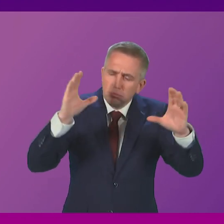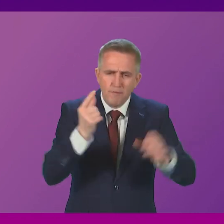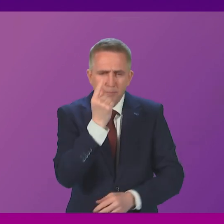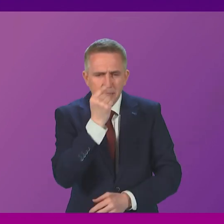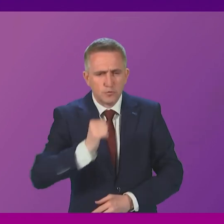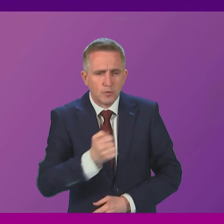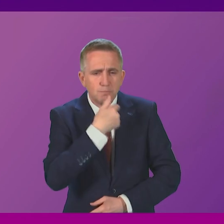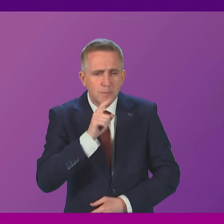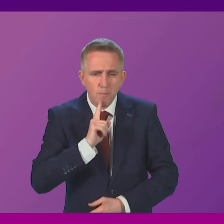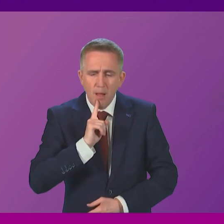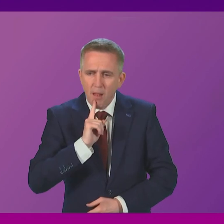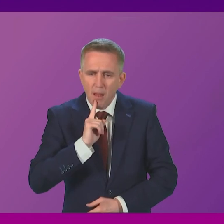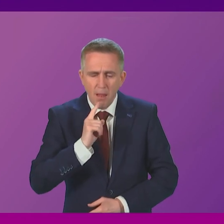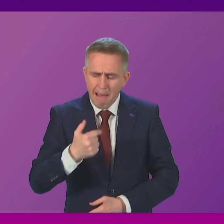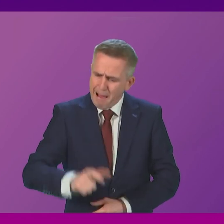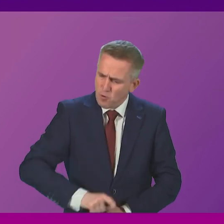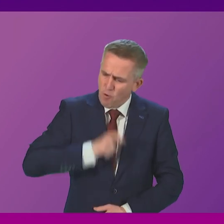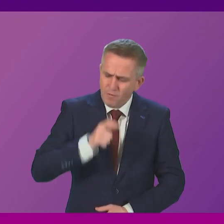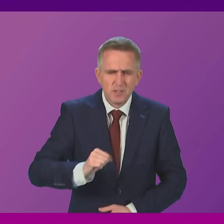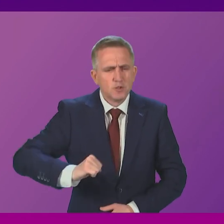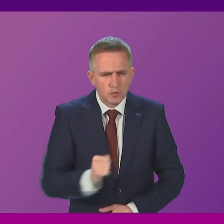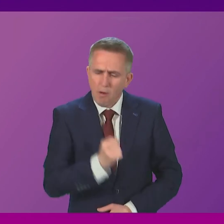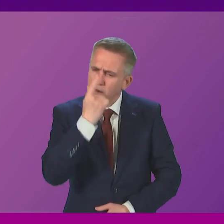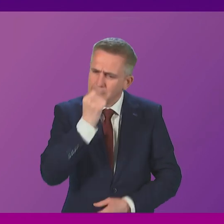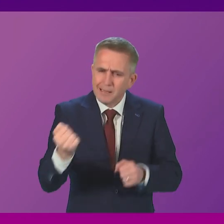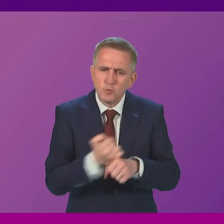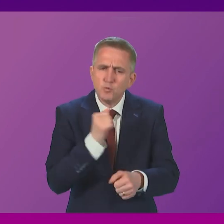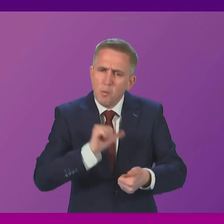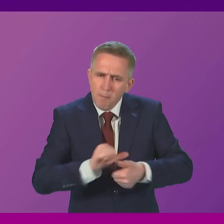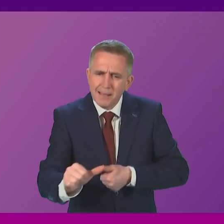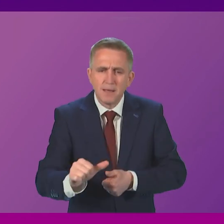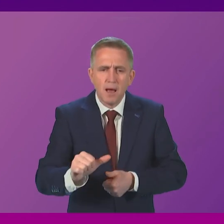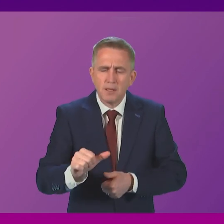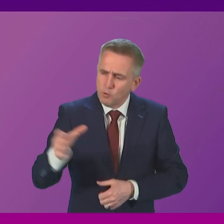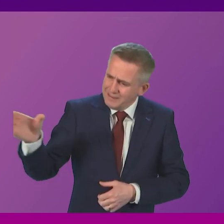I know that our country can do so much better, but we need a First Minister with the political